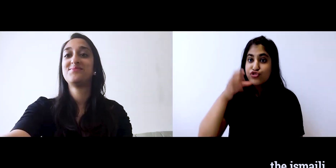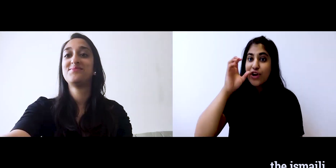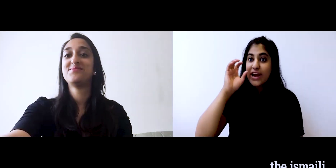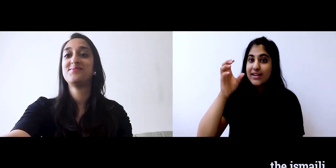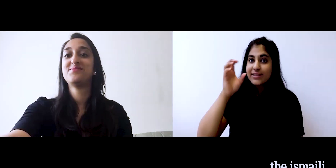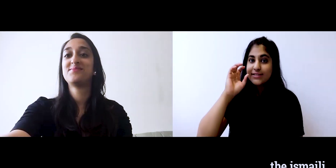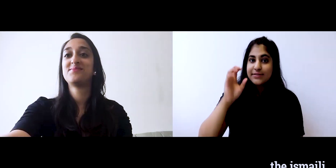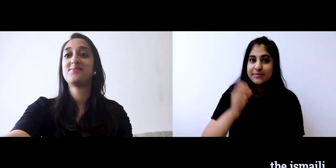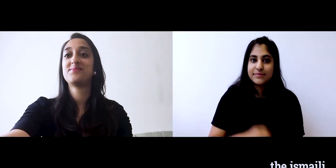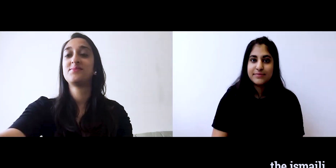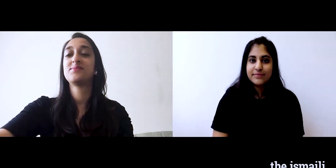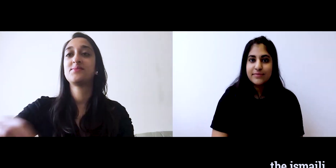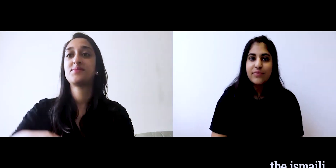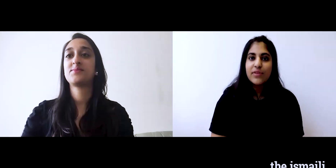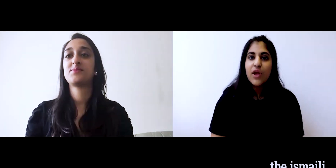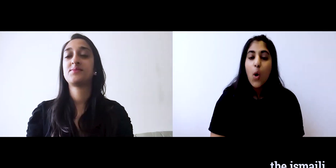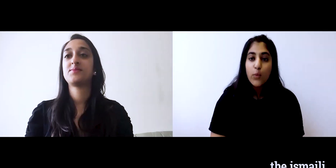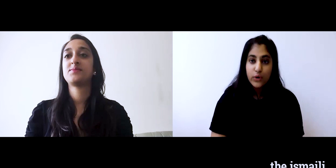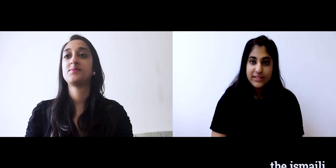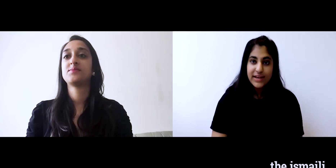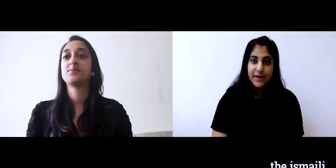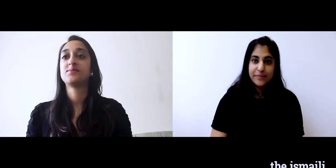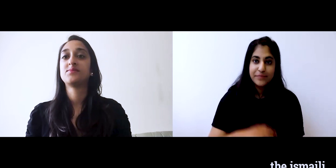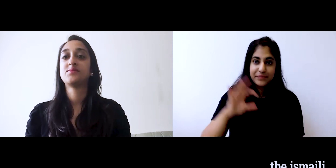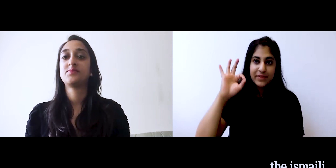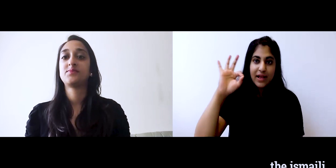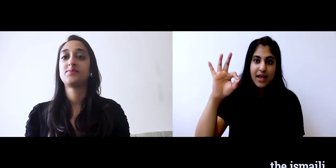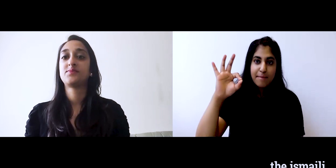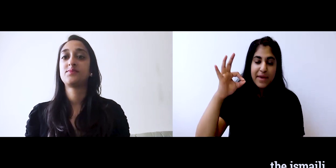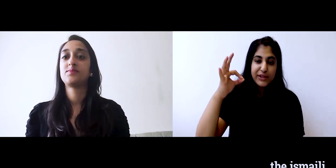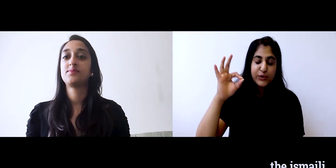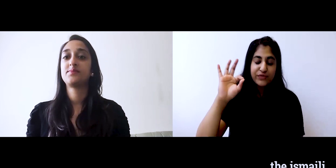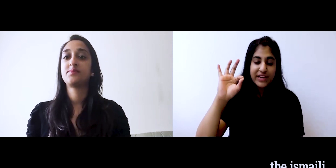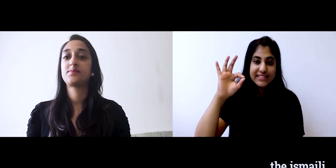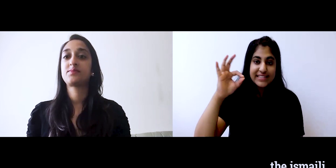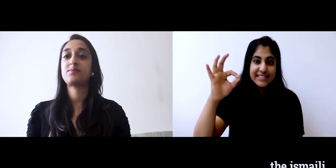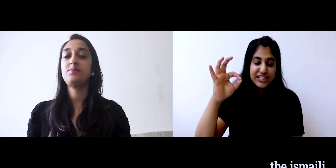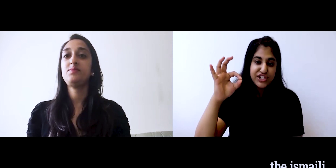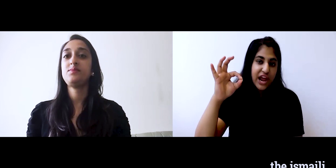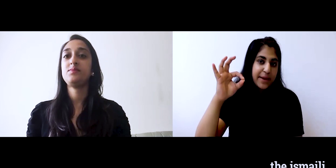Drinks, water Make your fingers into this shape.